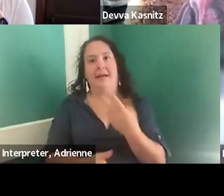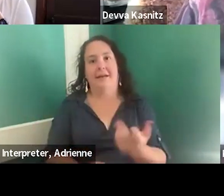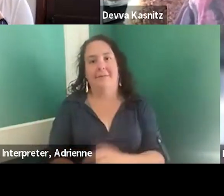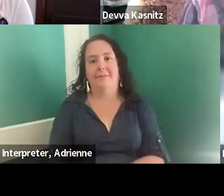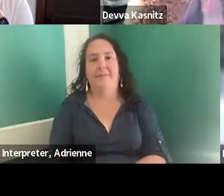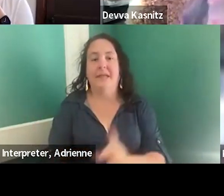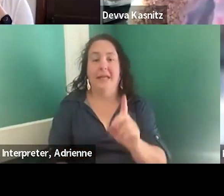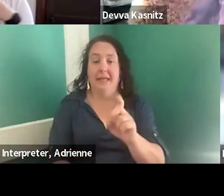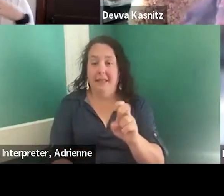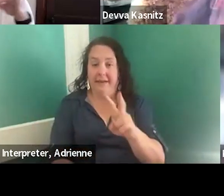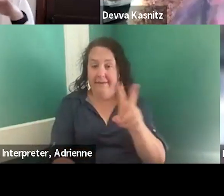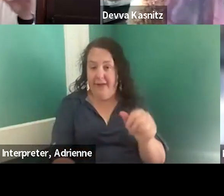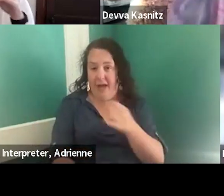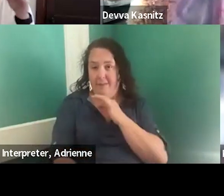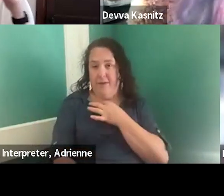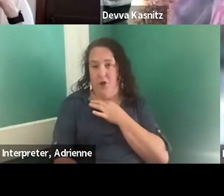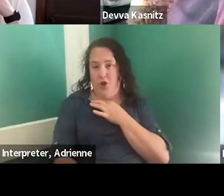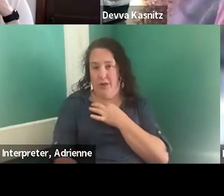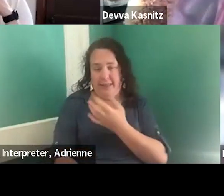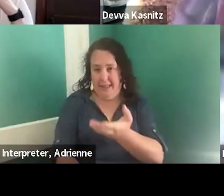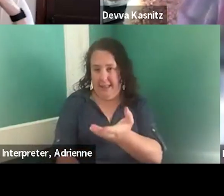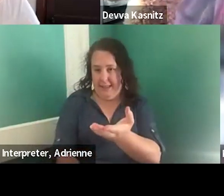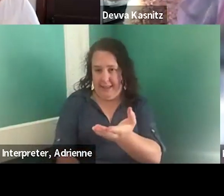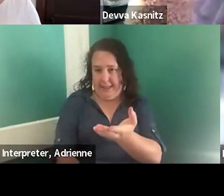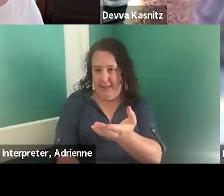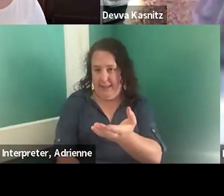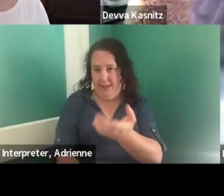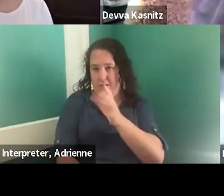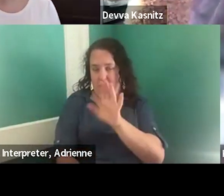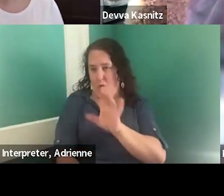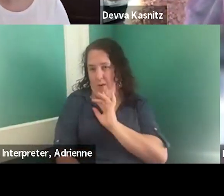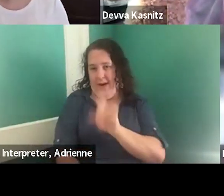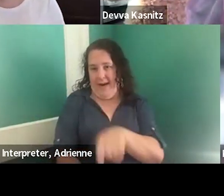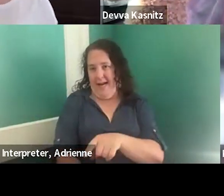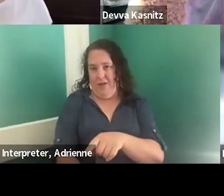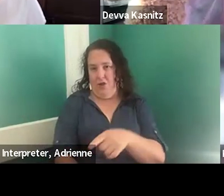to mind for you when you think about conflicting solutions.